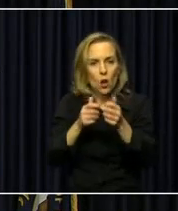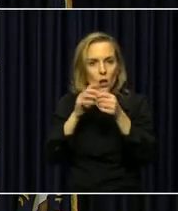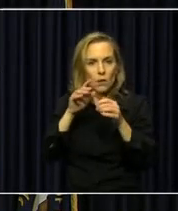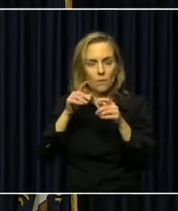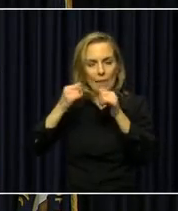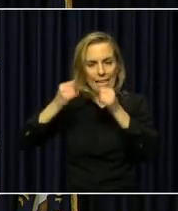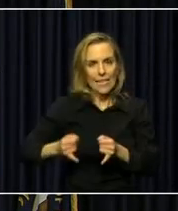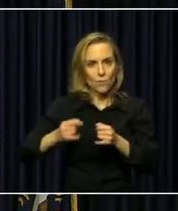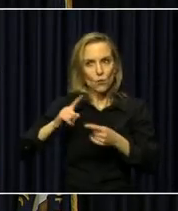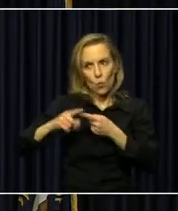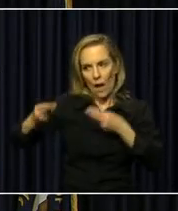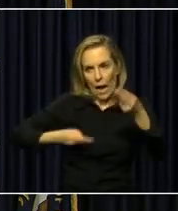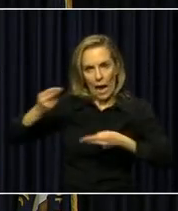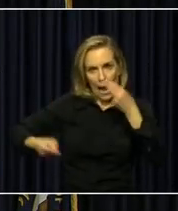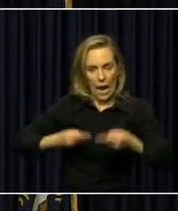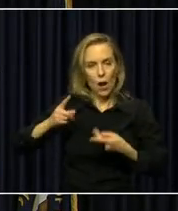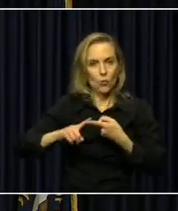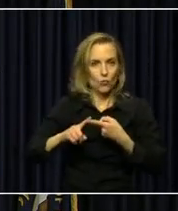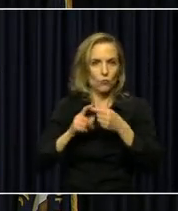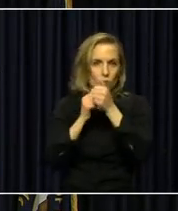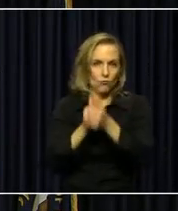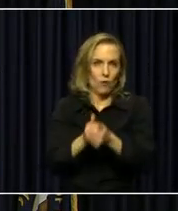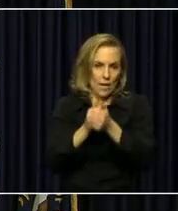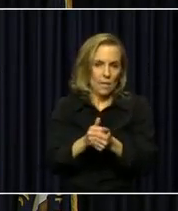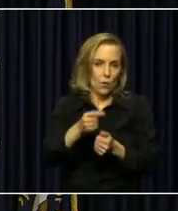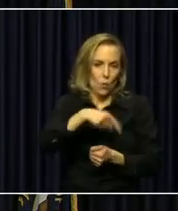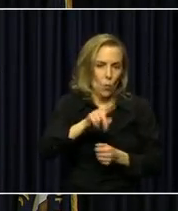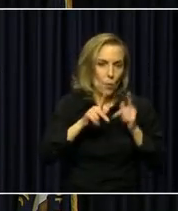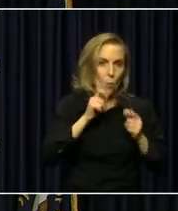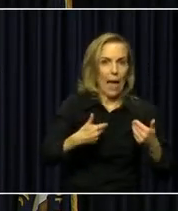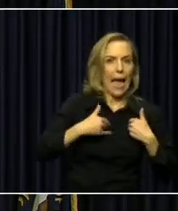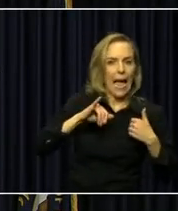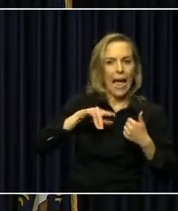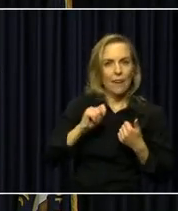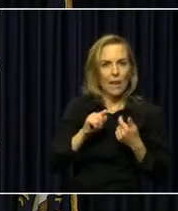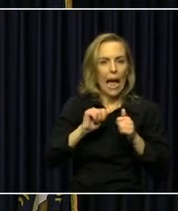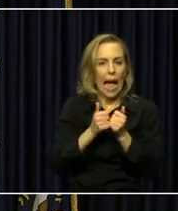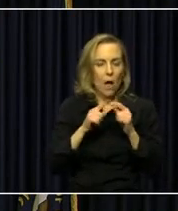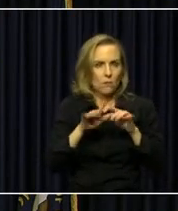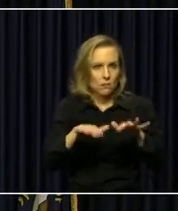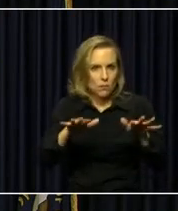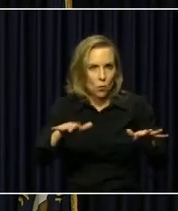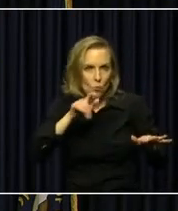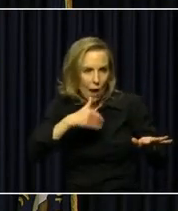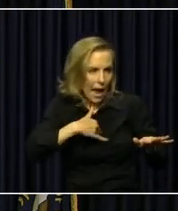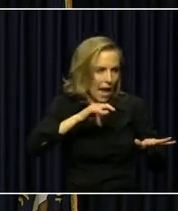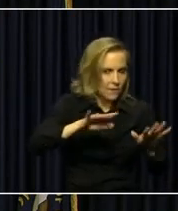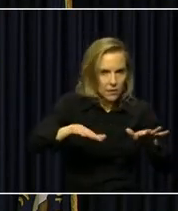REALIZE LIVES ARE AT STAKE AND THAT WE ARE STRONG AND RESILIENT